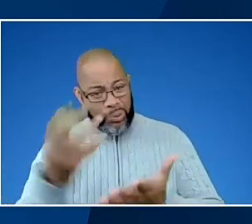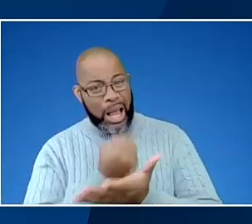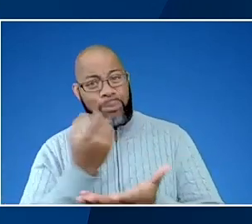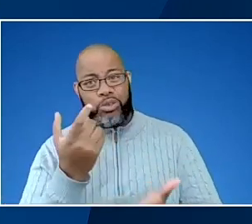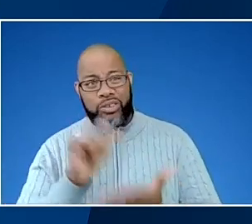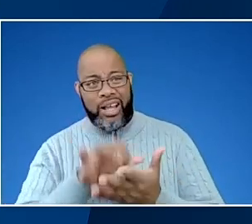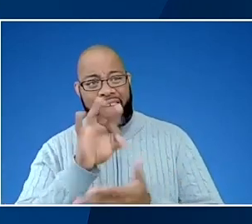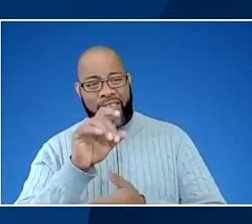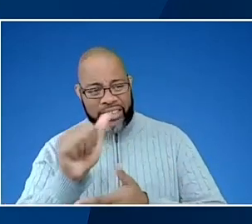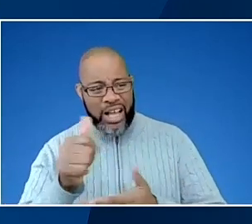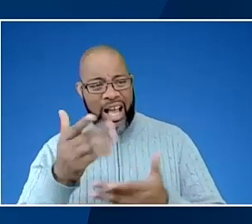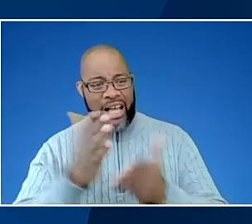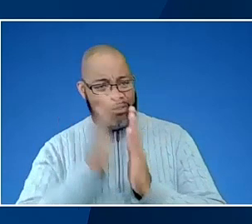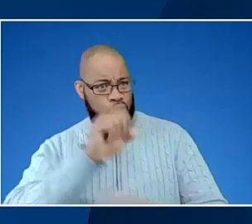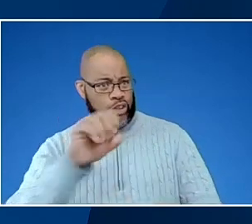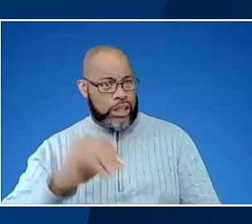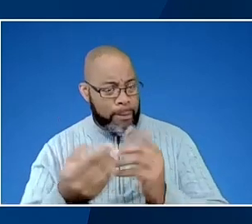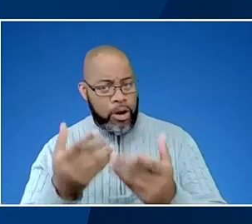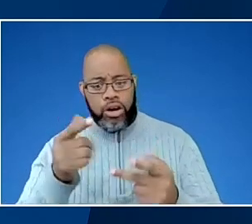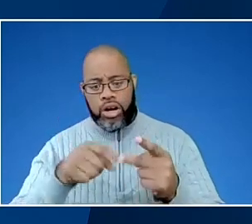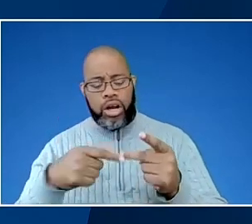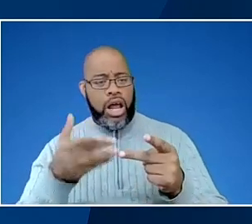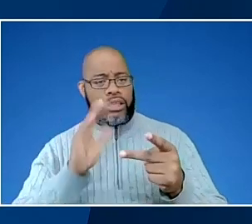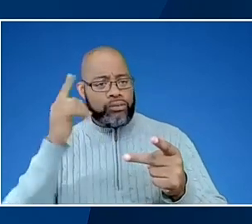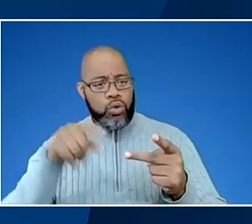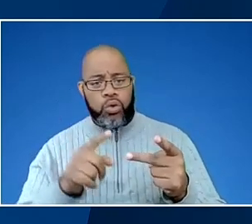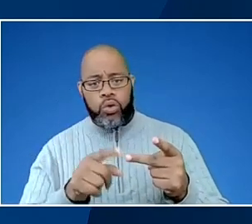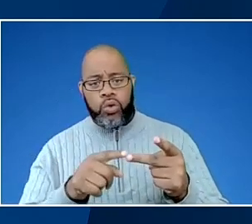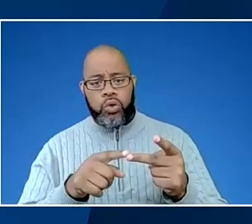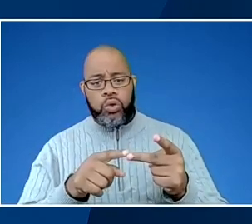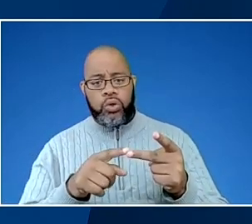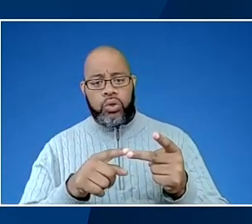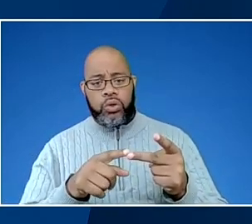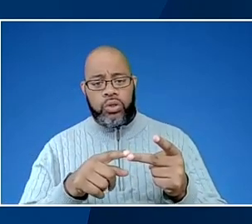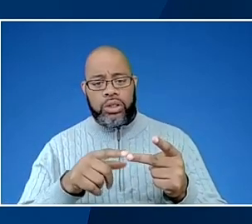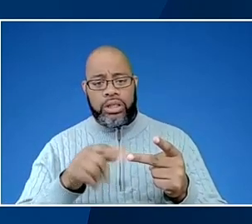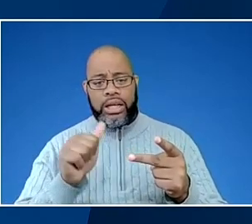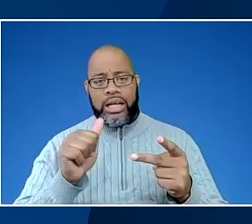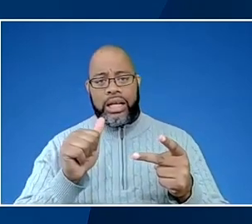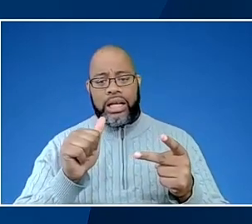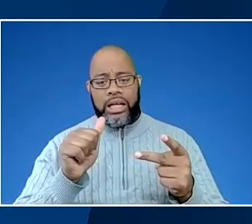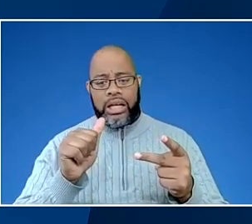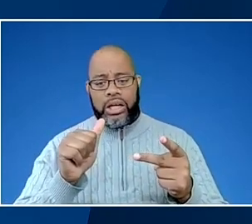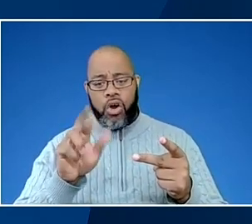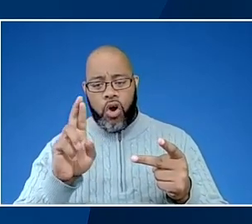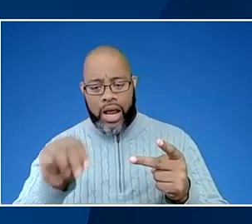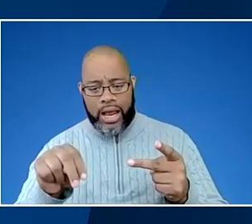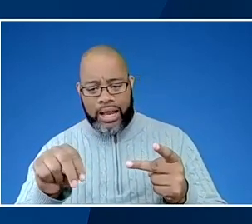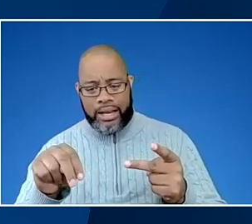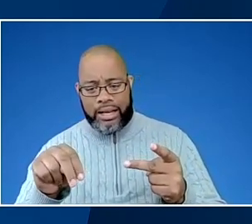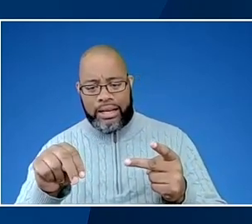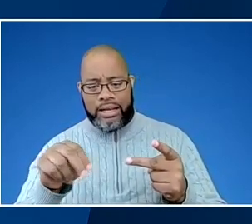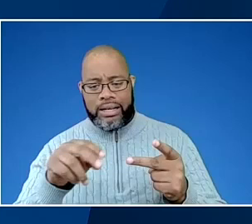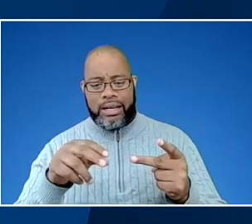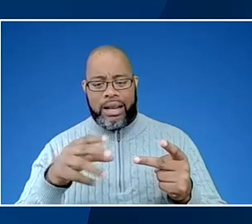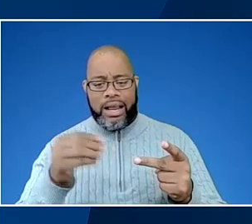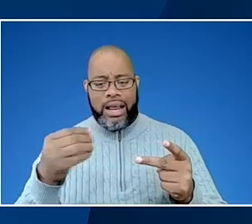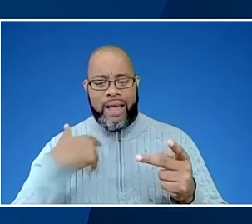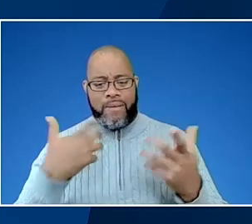your Social Security number. Then it asks for the ARN, which is the Alien Registration Number, and there's an automated- there's a match done with the Department of Homeland Security.